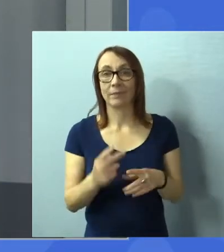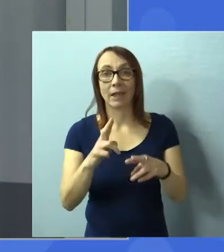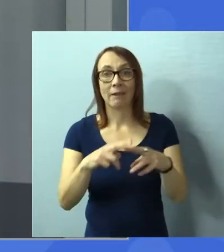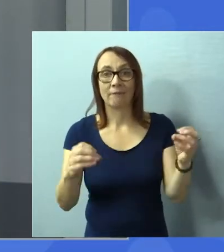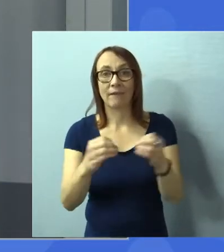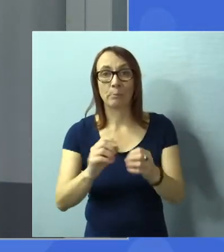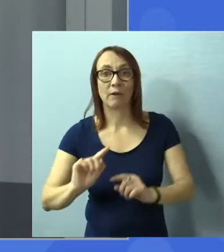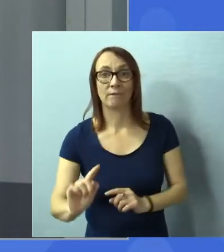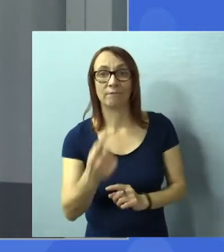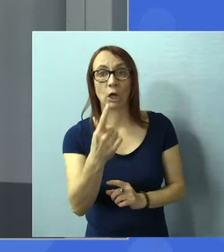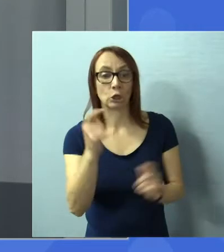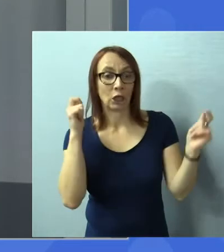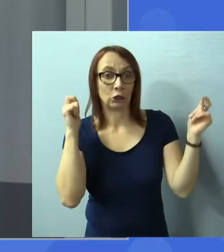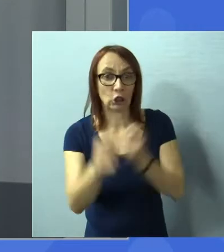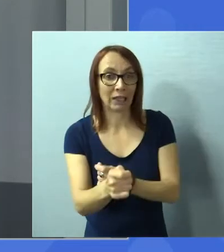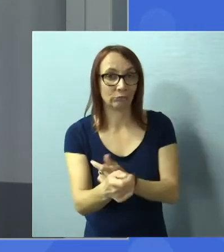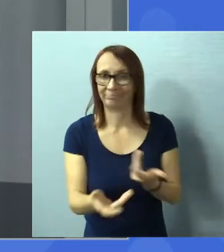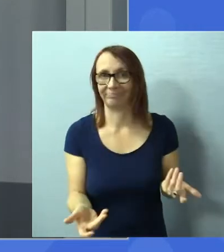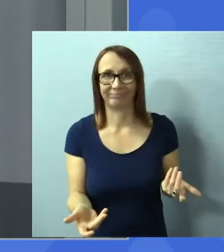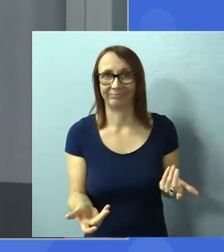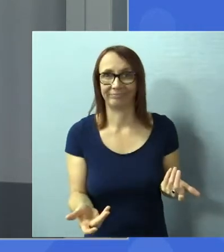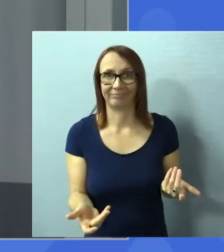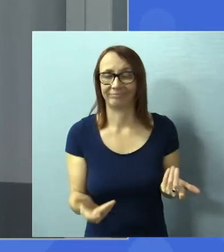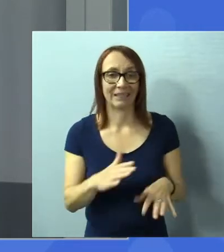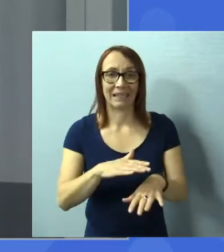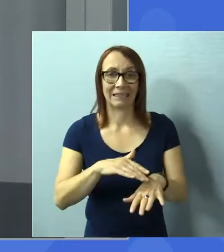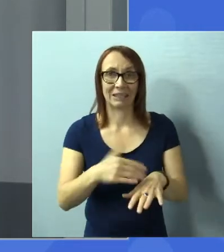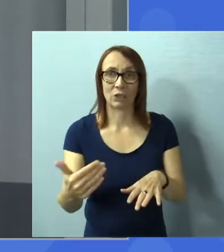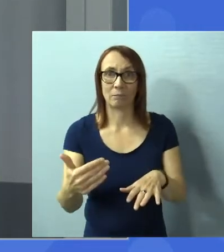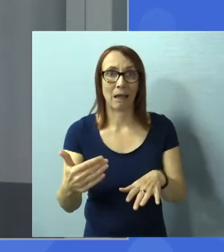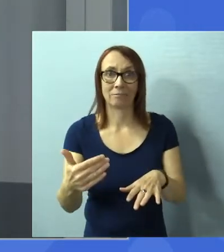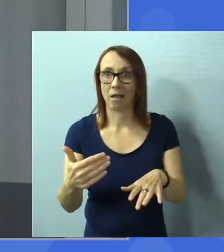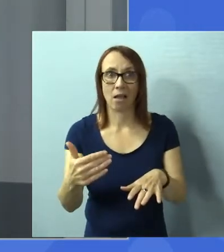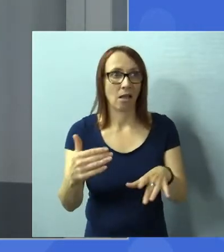much will change where there beg been bonds or not when people wake up the